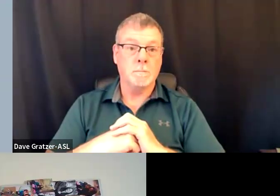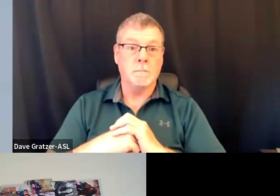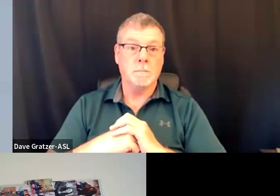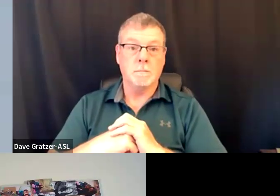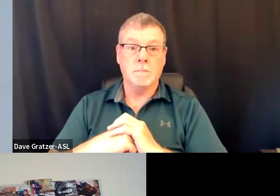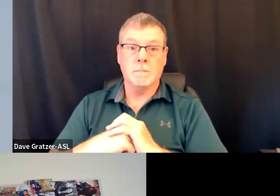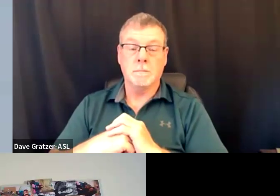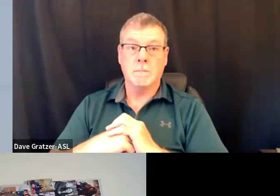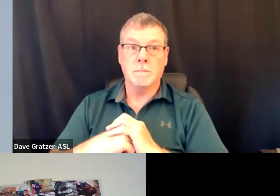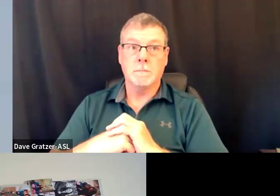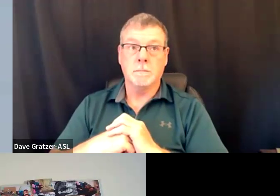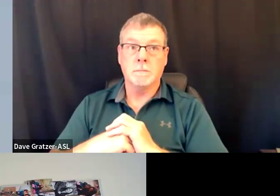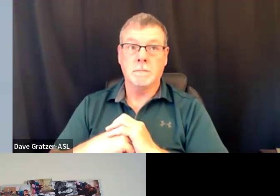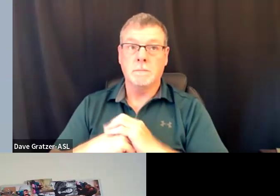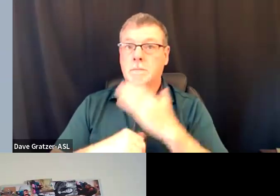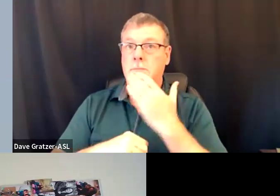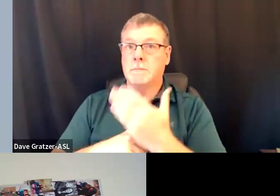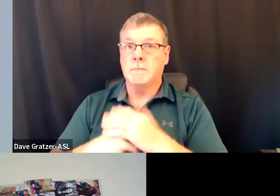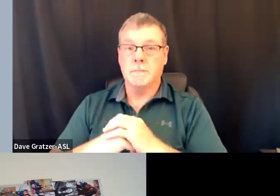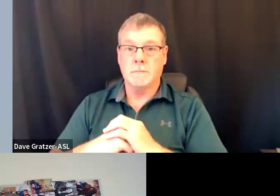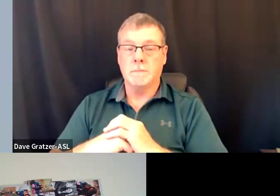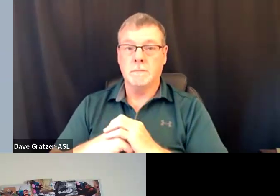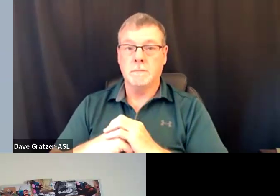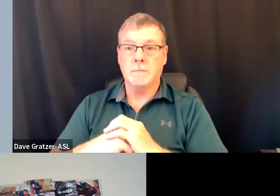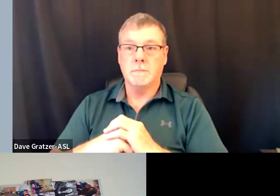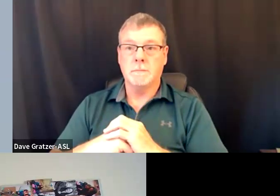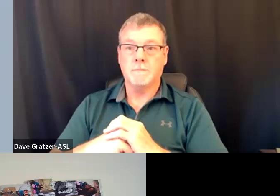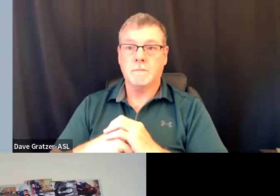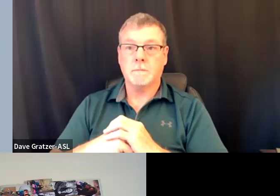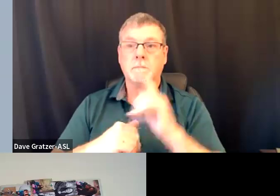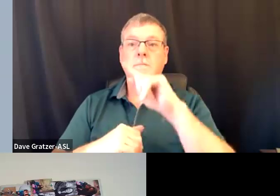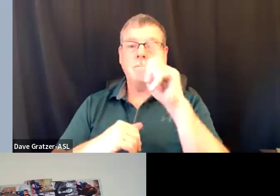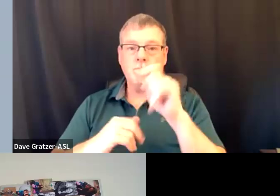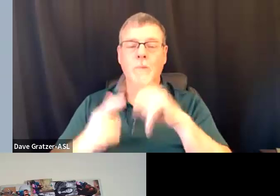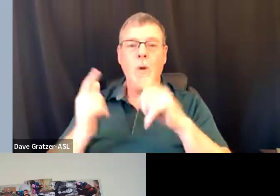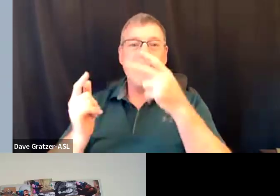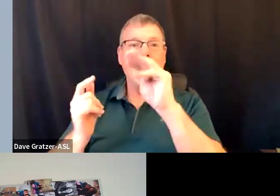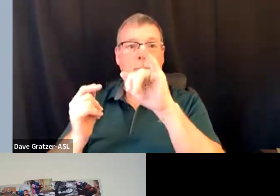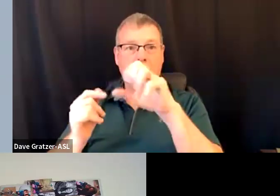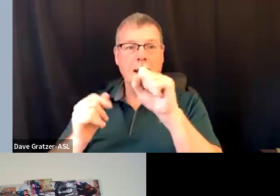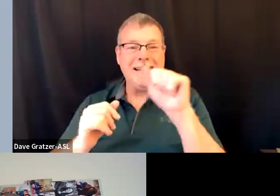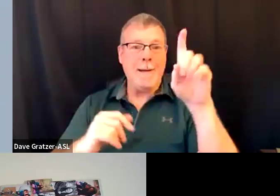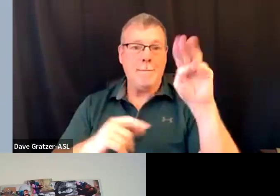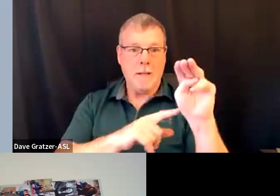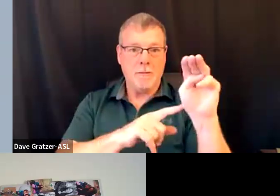Great. Thank you. All right, we have a question about, "What an HMIS admin can do to monitor